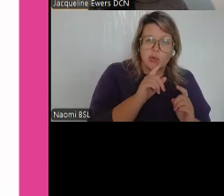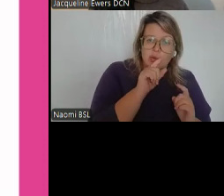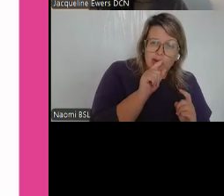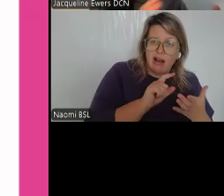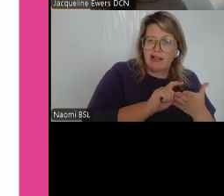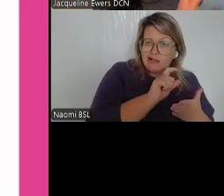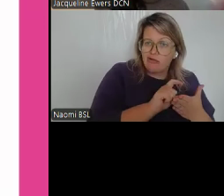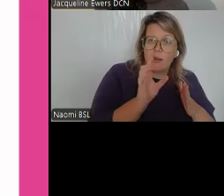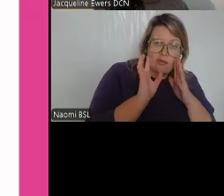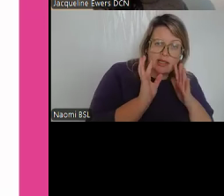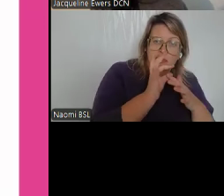for that younger age range.